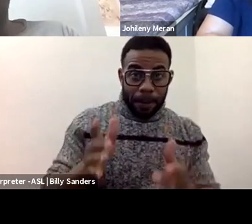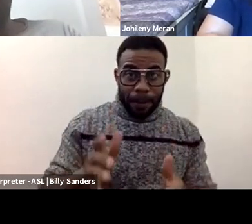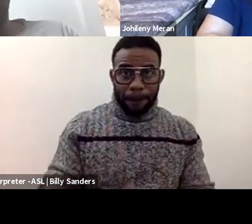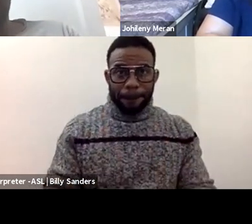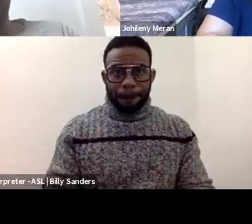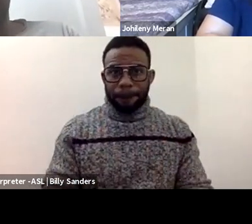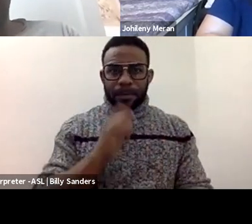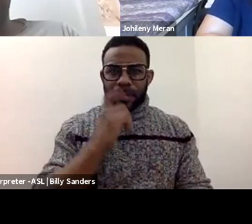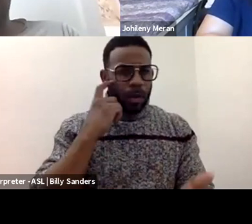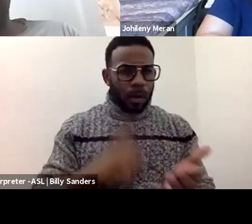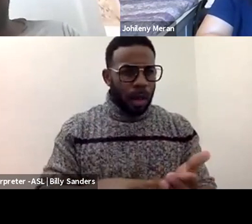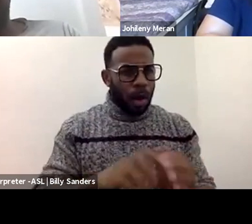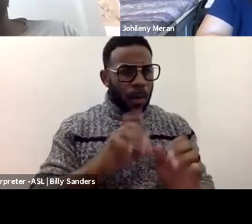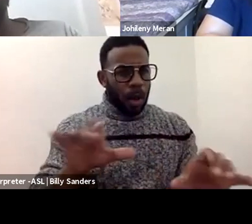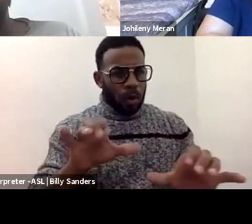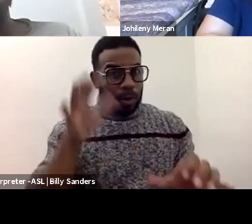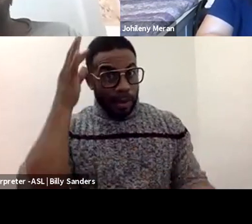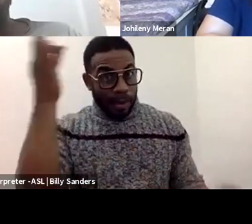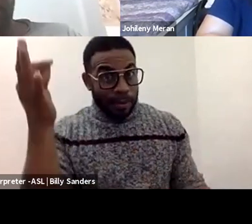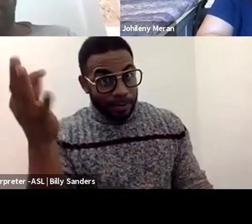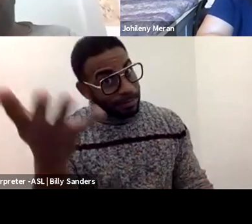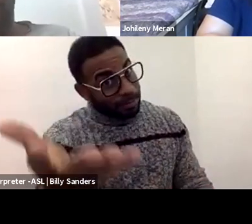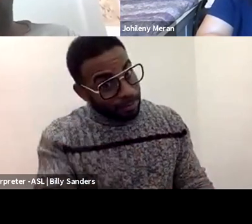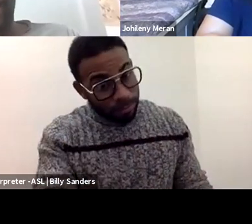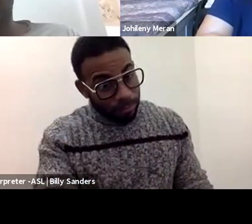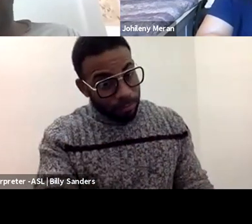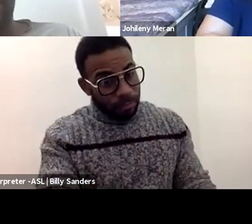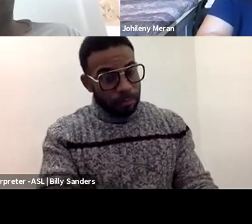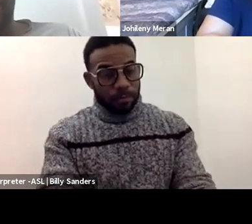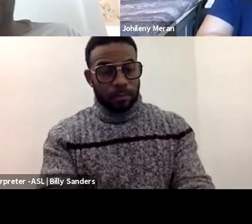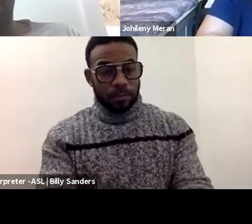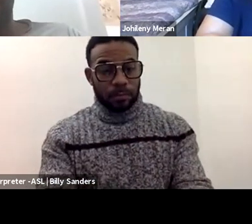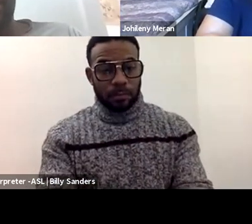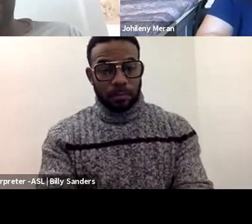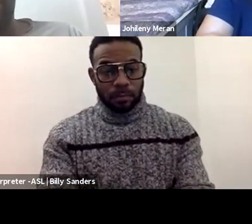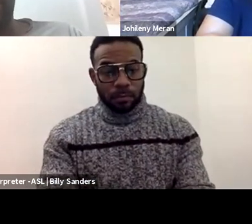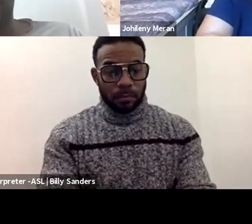you didn't realize that nobody could do hair hair or X, Y, Z. There are so many examples.